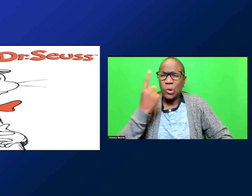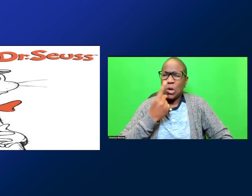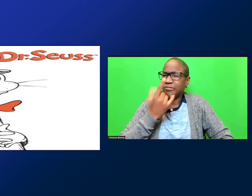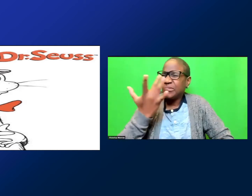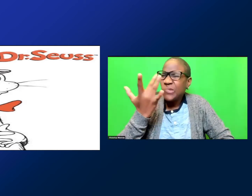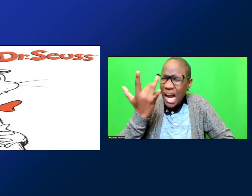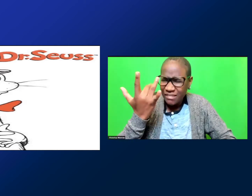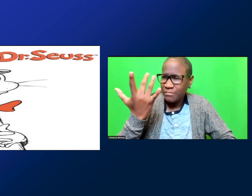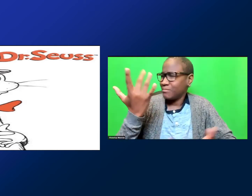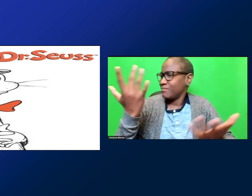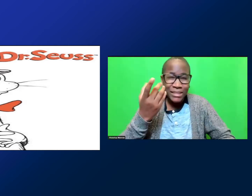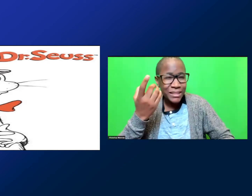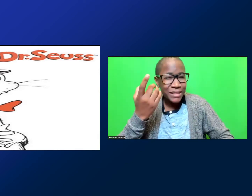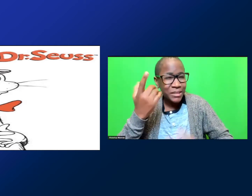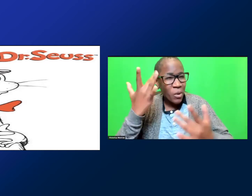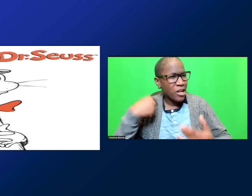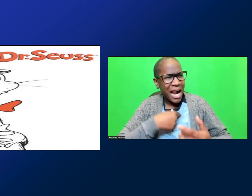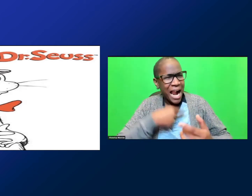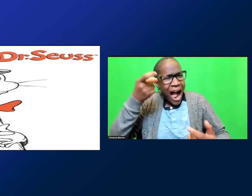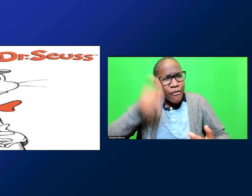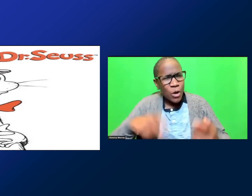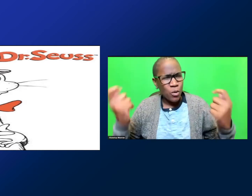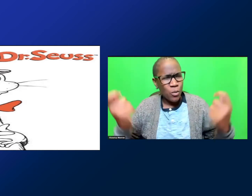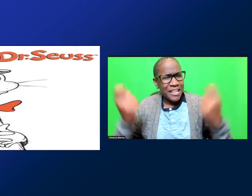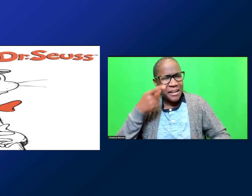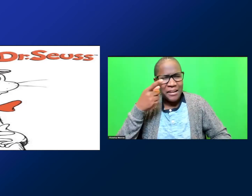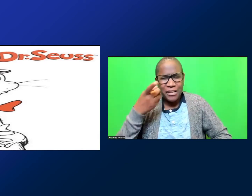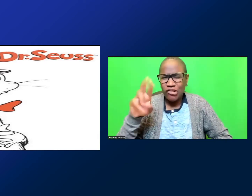heavily promoted bullying amongst other negative behaviors that are present and so